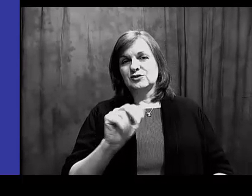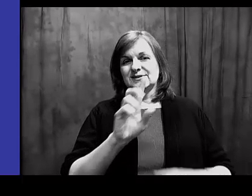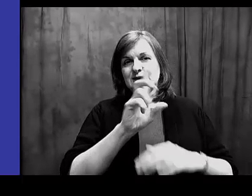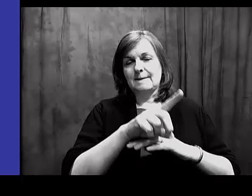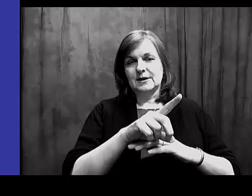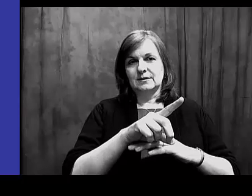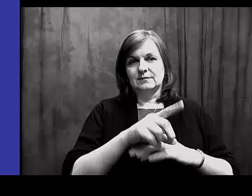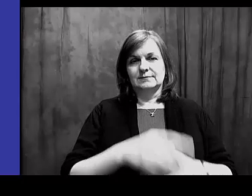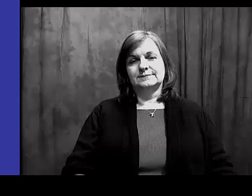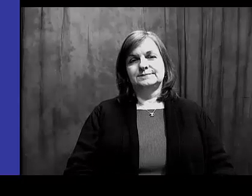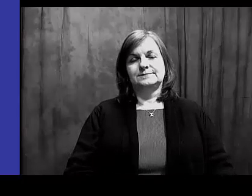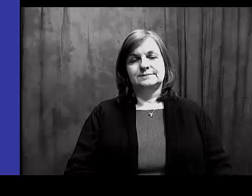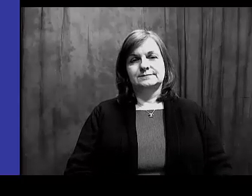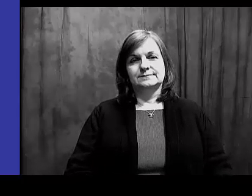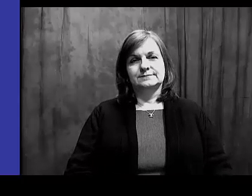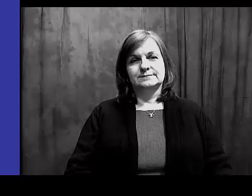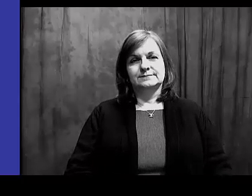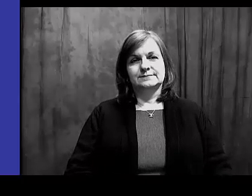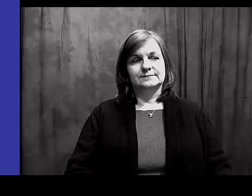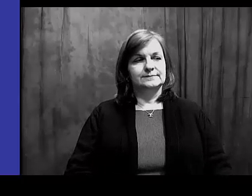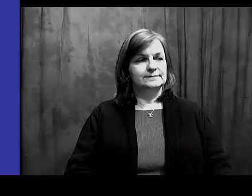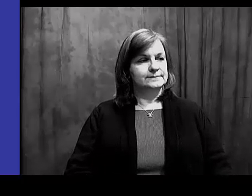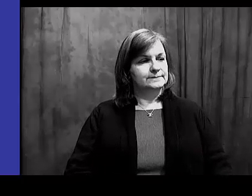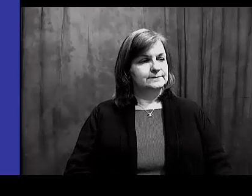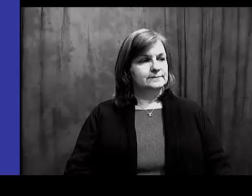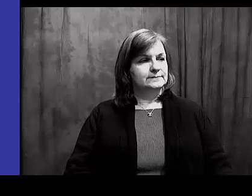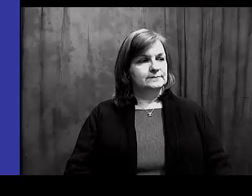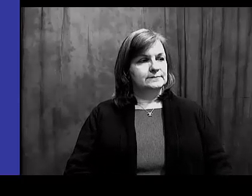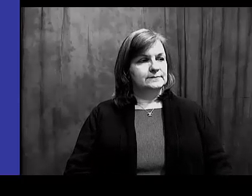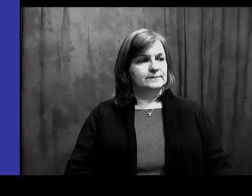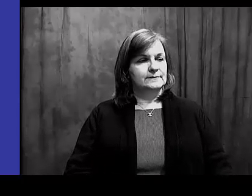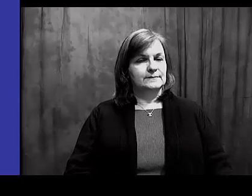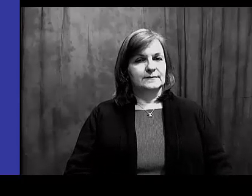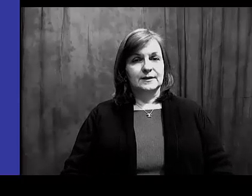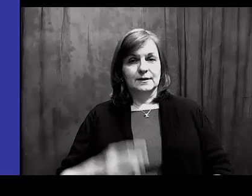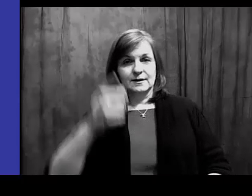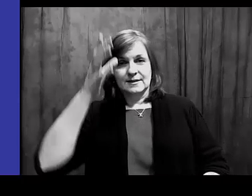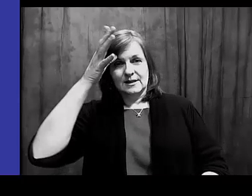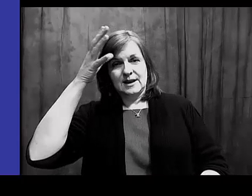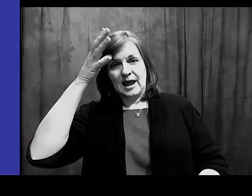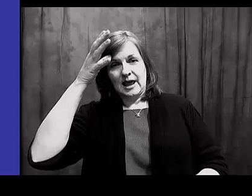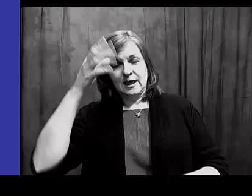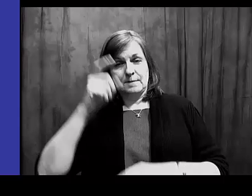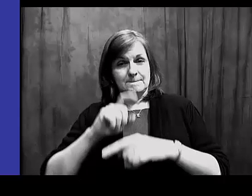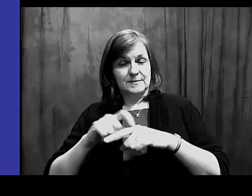or a homozygous dominant